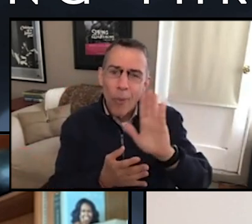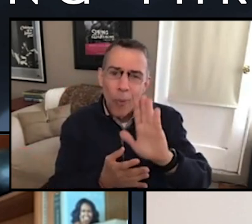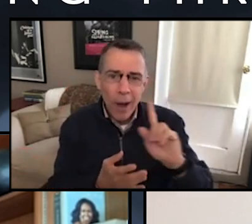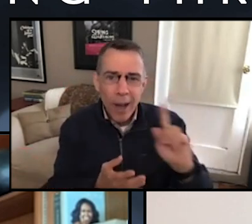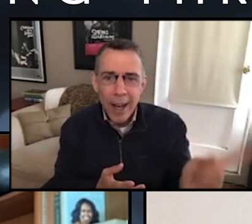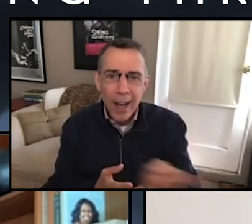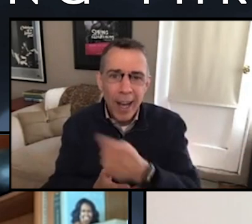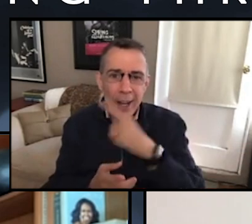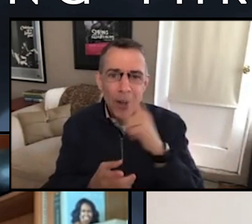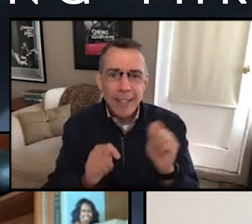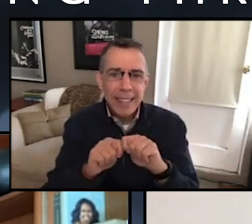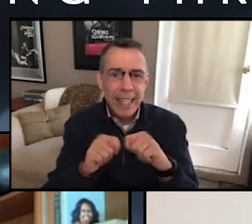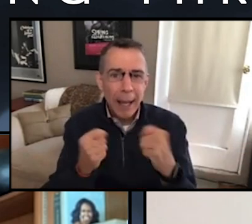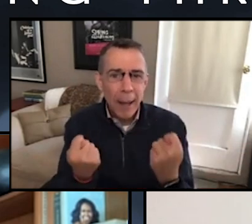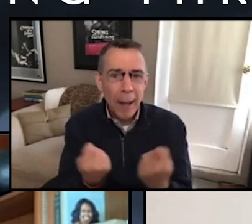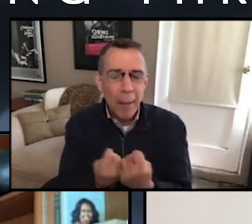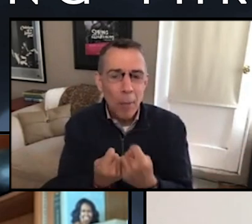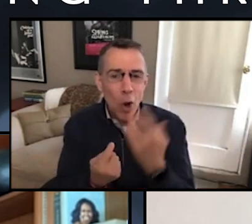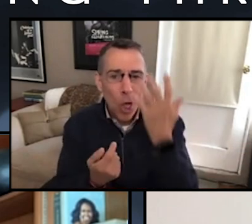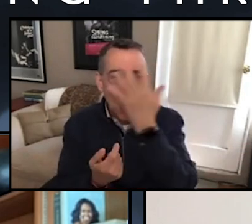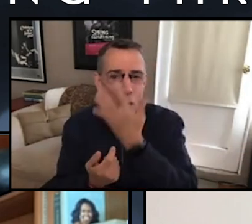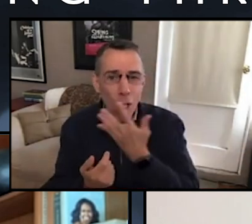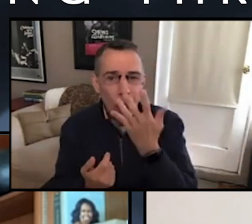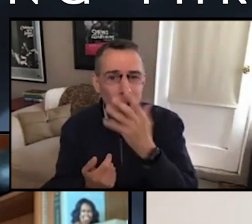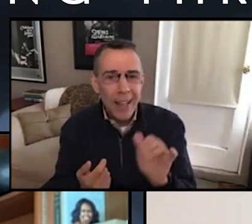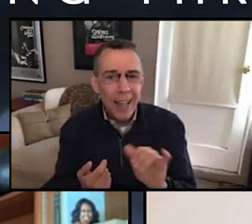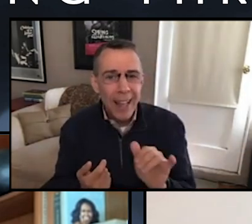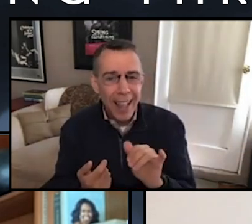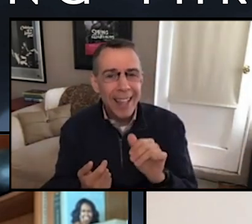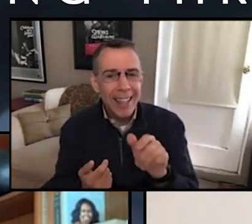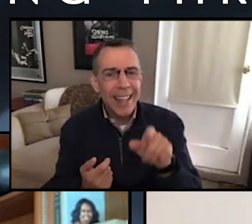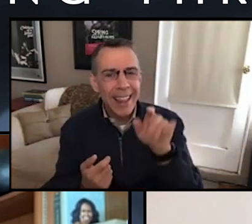and how you go about what you're doing. That, those things, it's a one-to-one